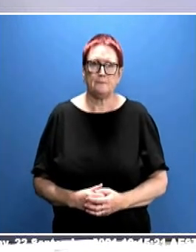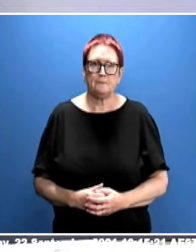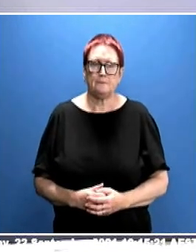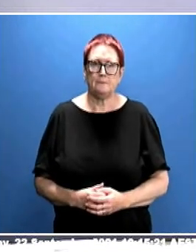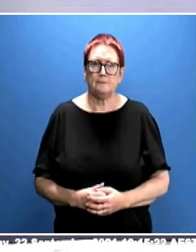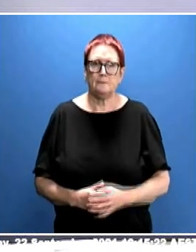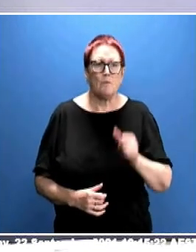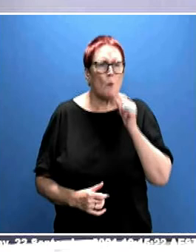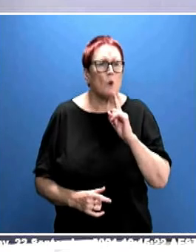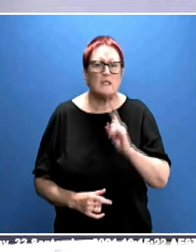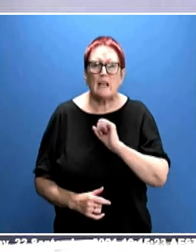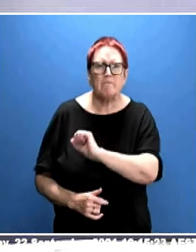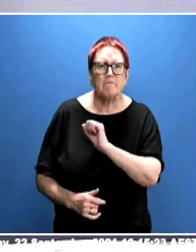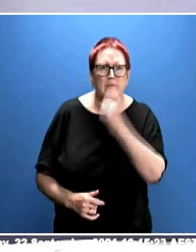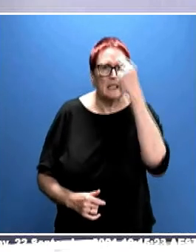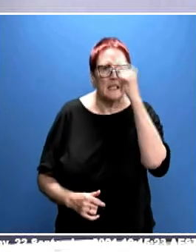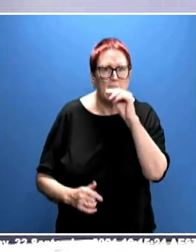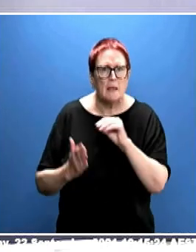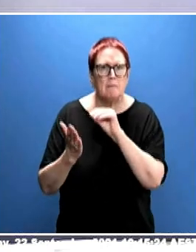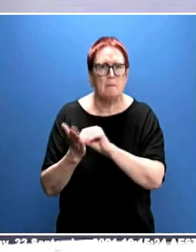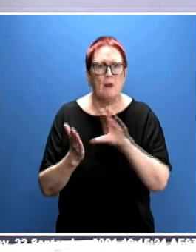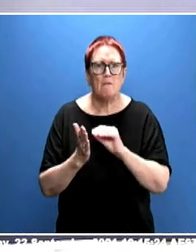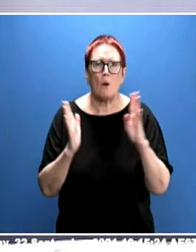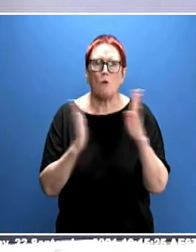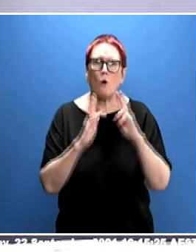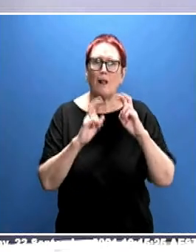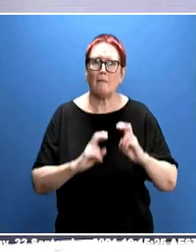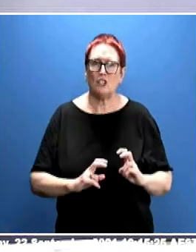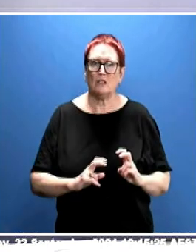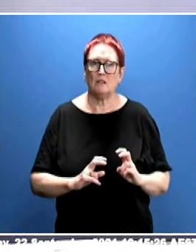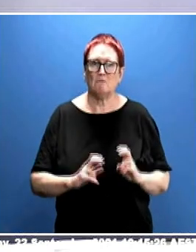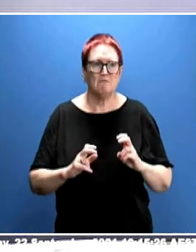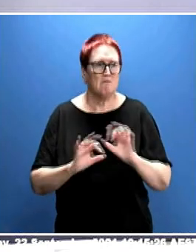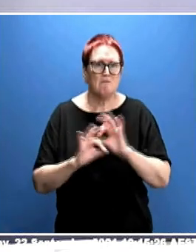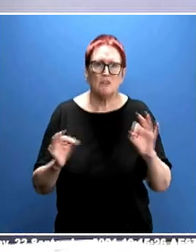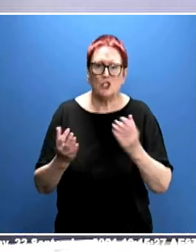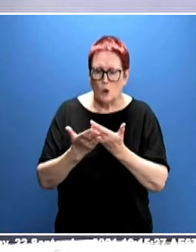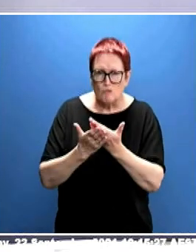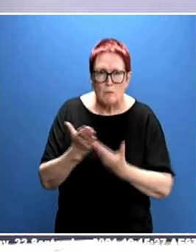any documentation from the Commission in a report of these proceedings